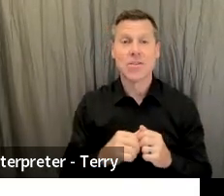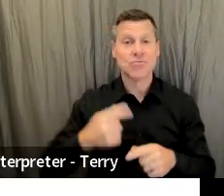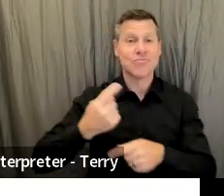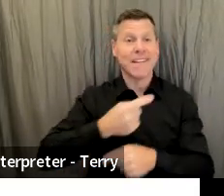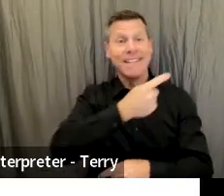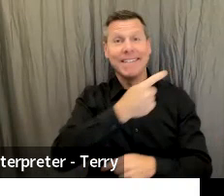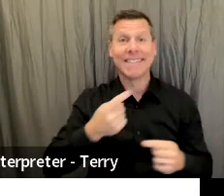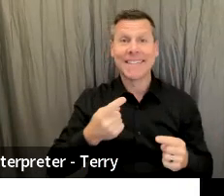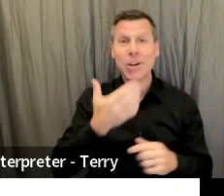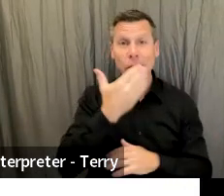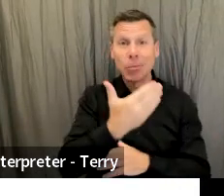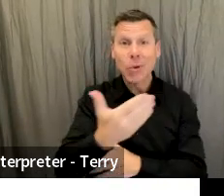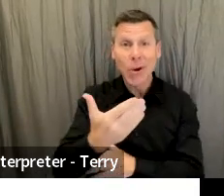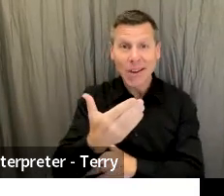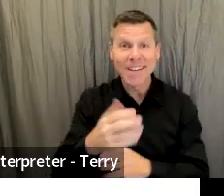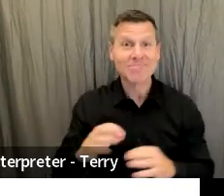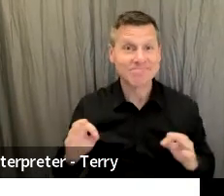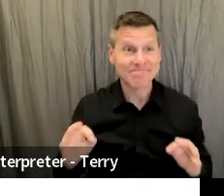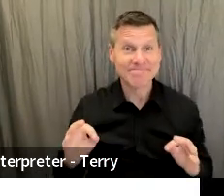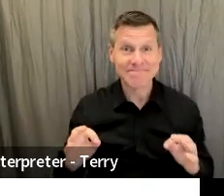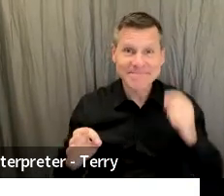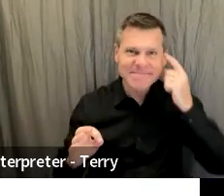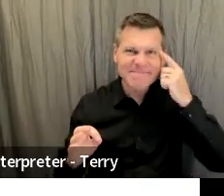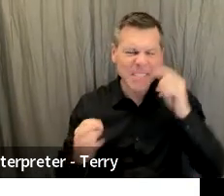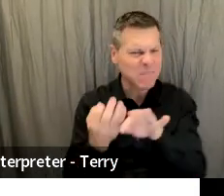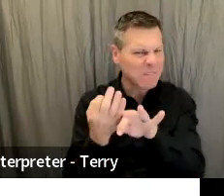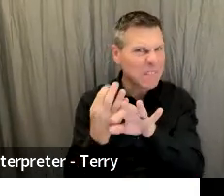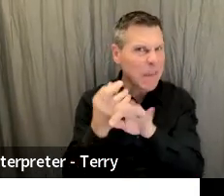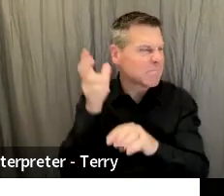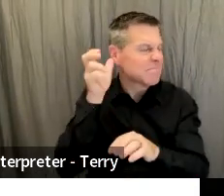morning again. I'm getting a little bit of feedback from somewhere.